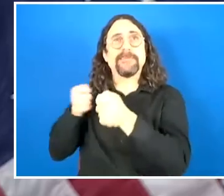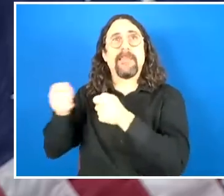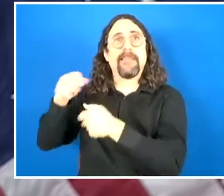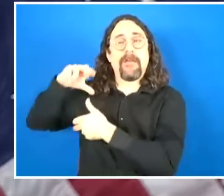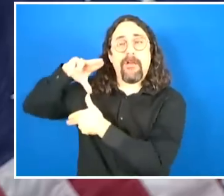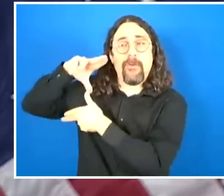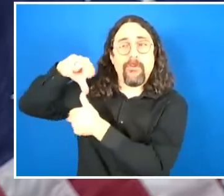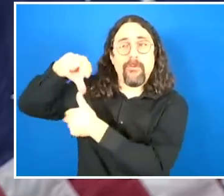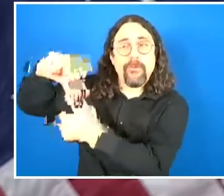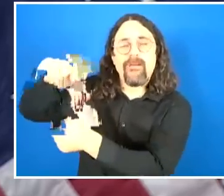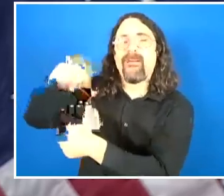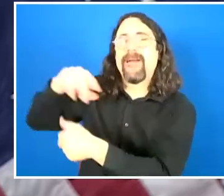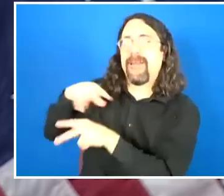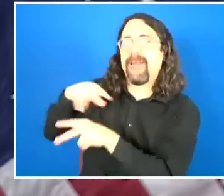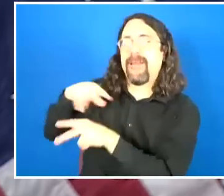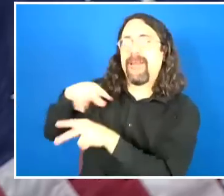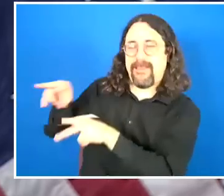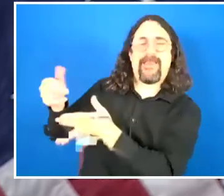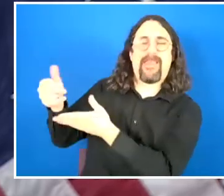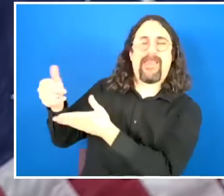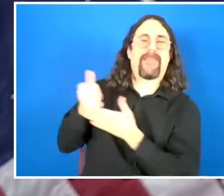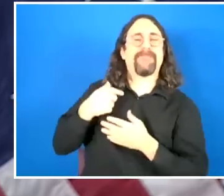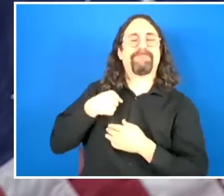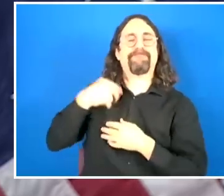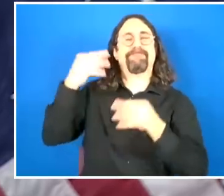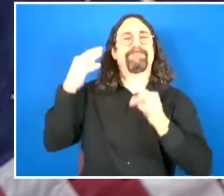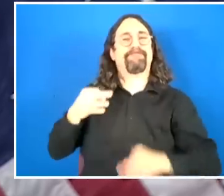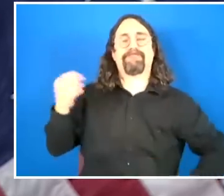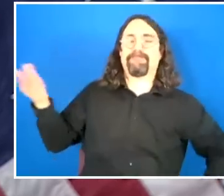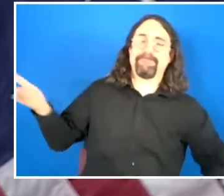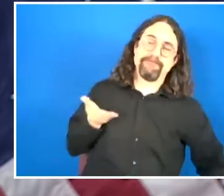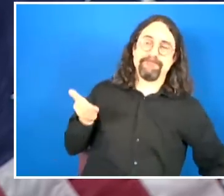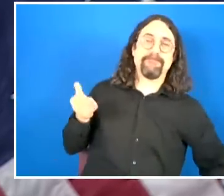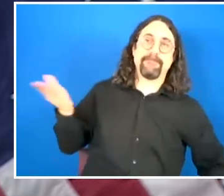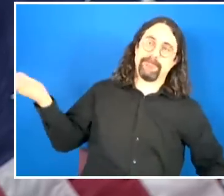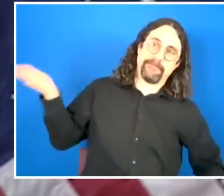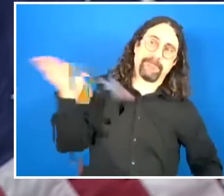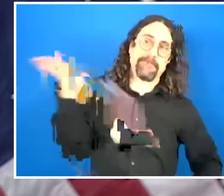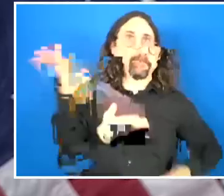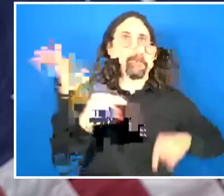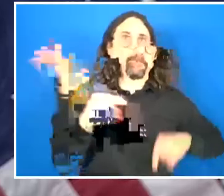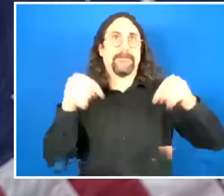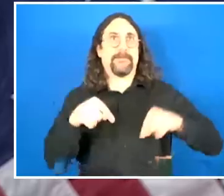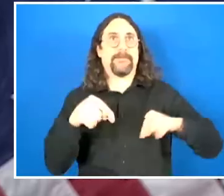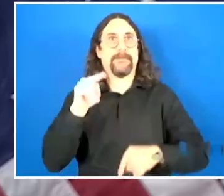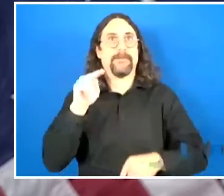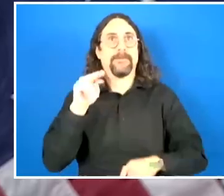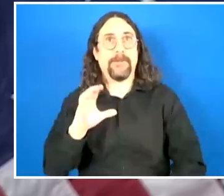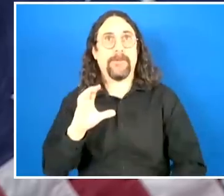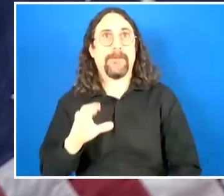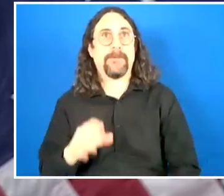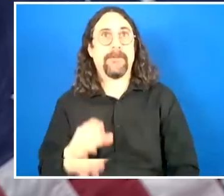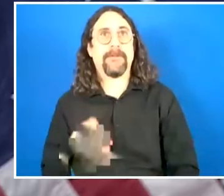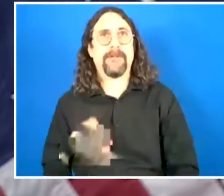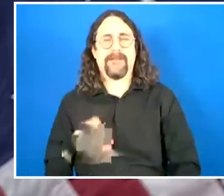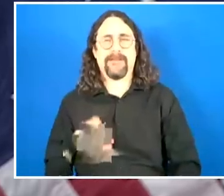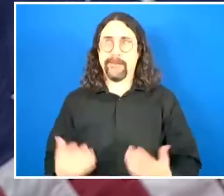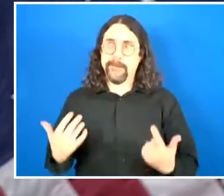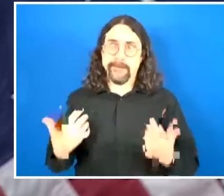WOULD DO AS OUR CHANCLELO.R LORD KNOWS I NEVER EXPECTED IHM NAD EVERYNEO AT THE DEPARTMENT OF EDUCATION TO HAVE TO DEAL WITH A PANDEMIC.